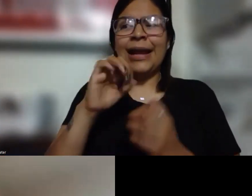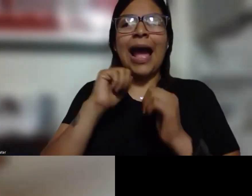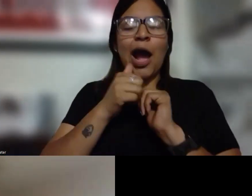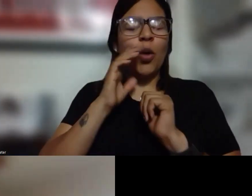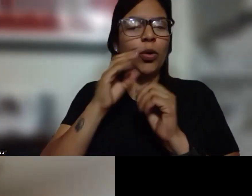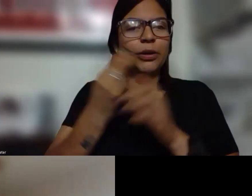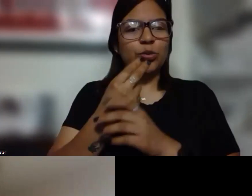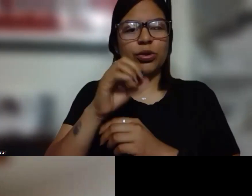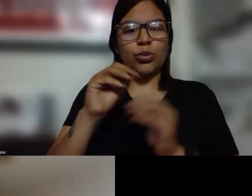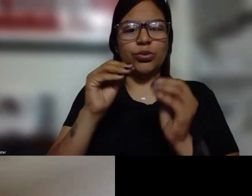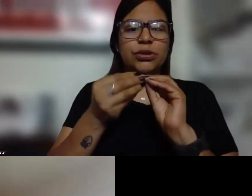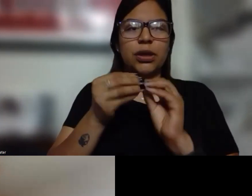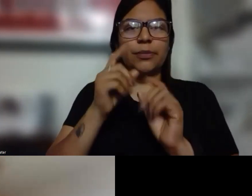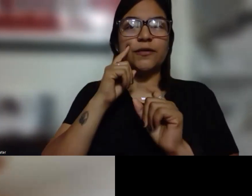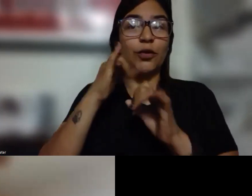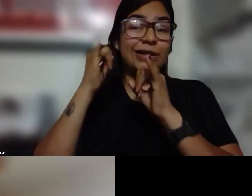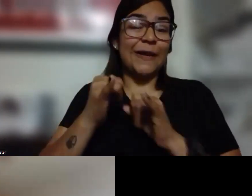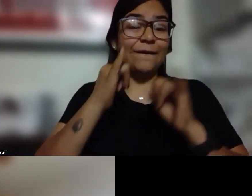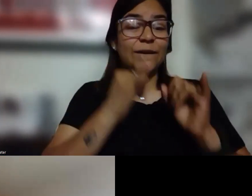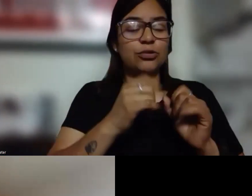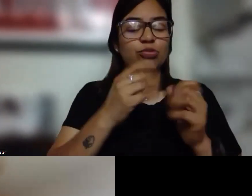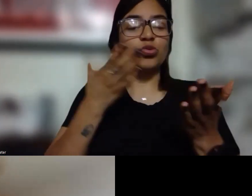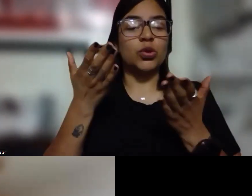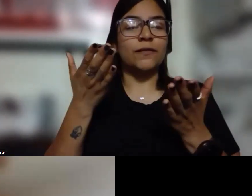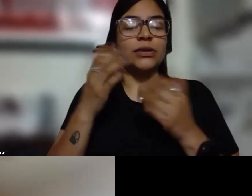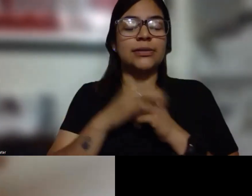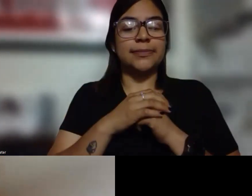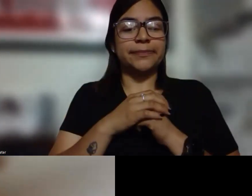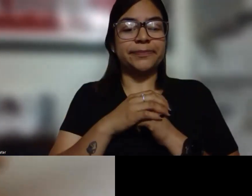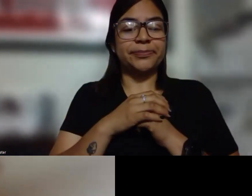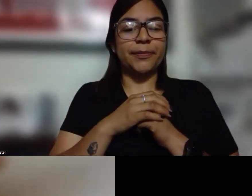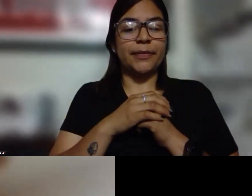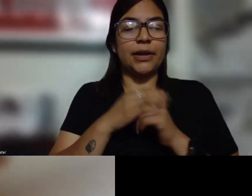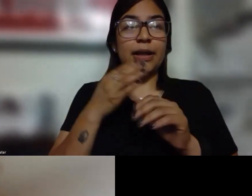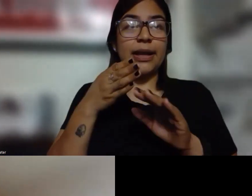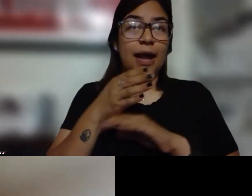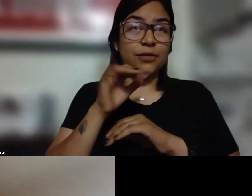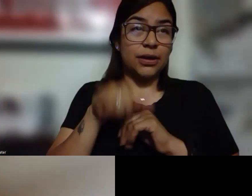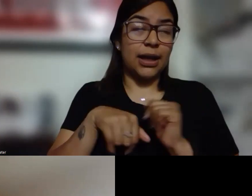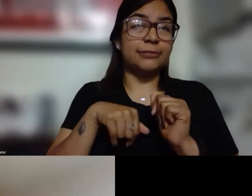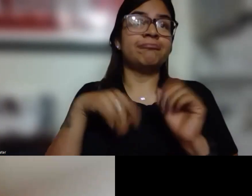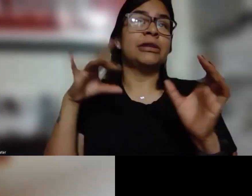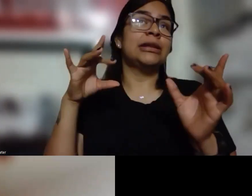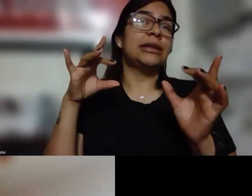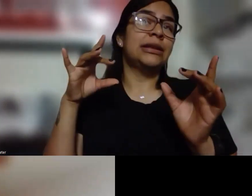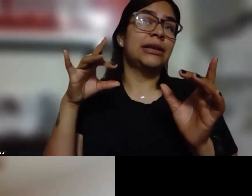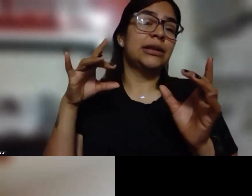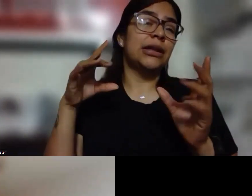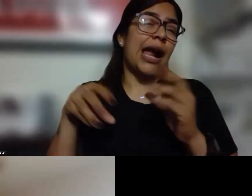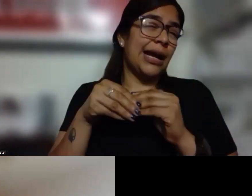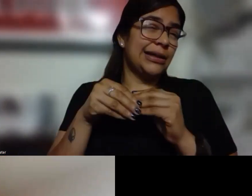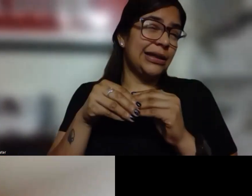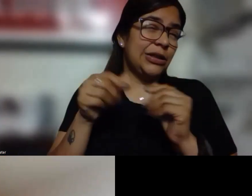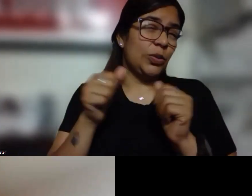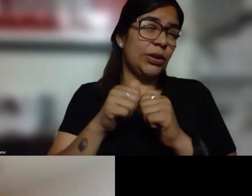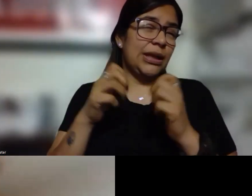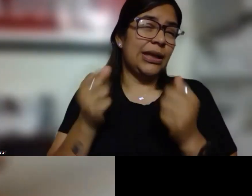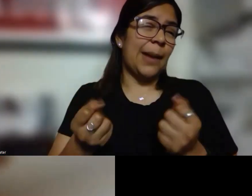these individual um service deliveries and then combine that with how many clients and how many